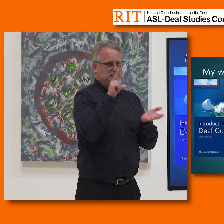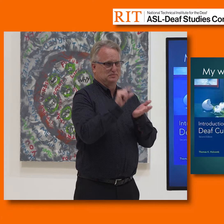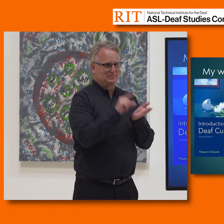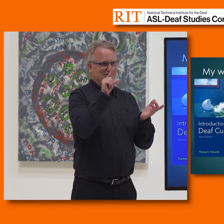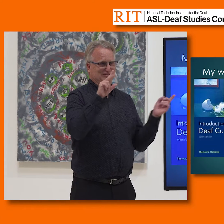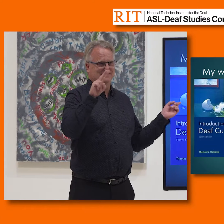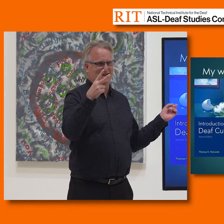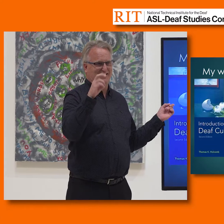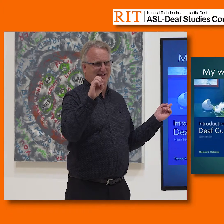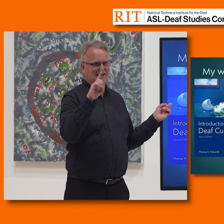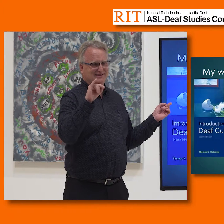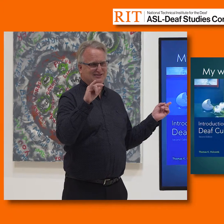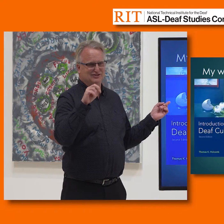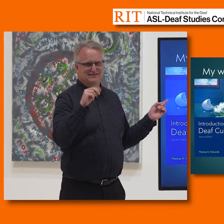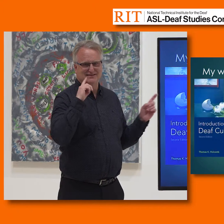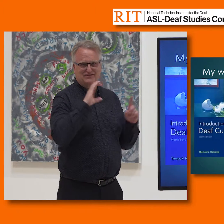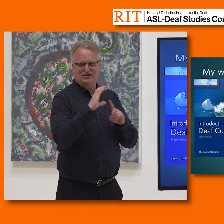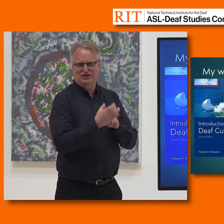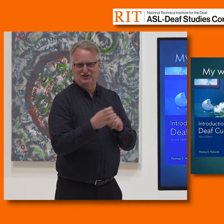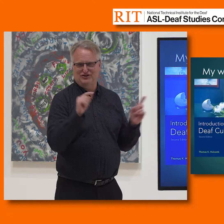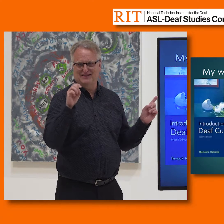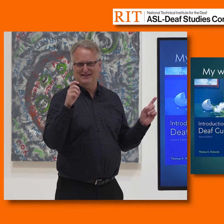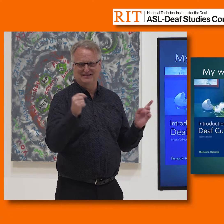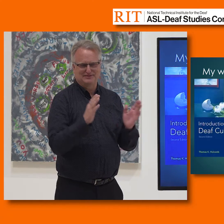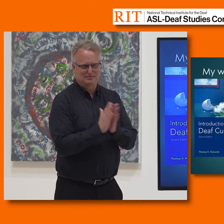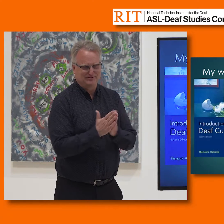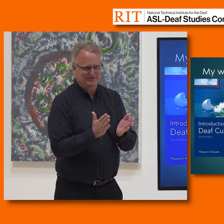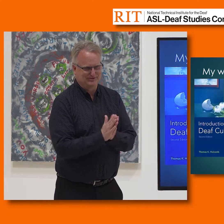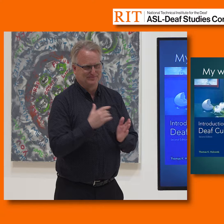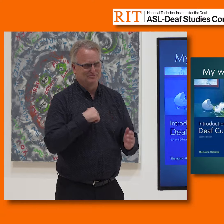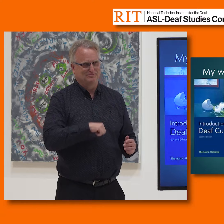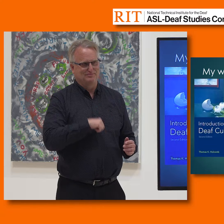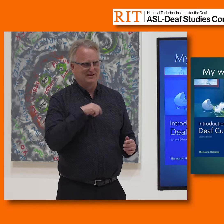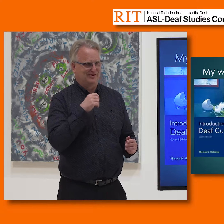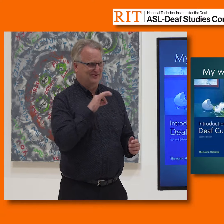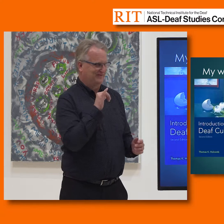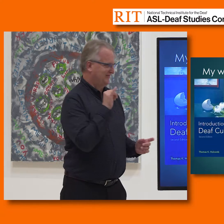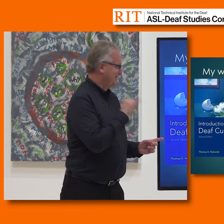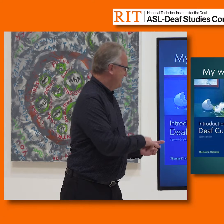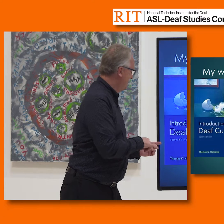My focus for many years has been on writing about Deaf culture. This is my second book that I wrote